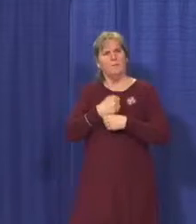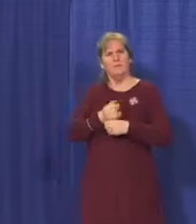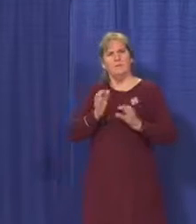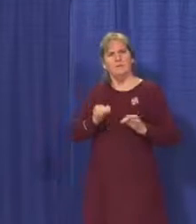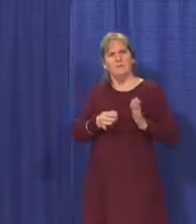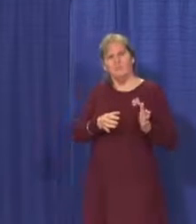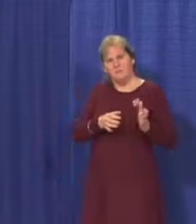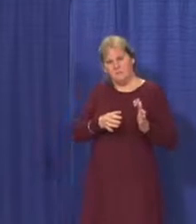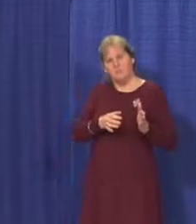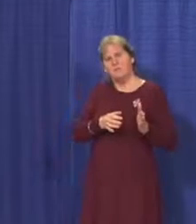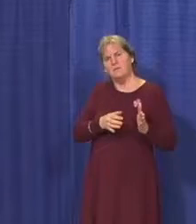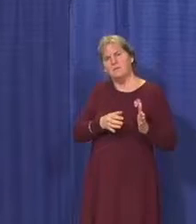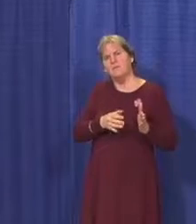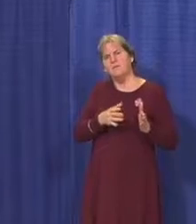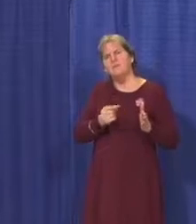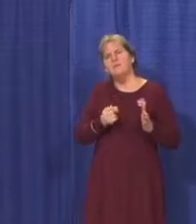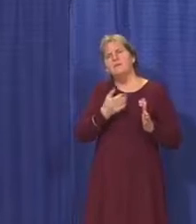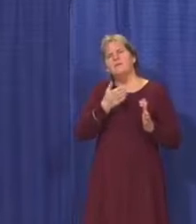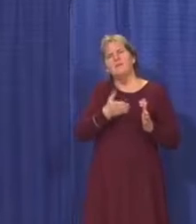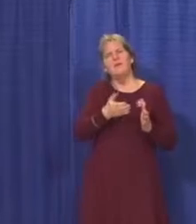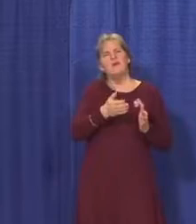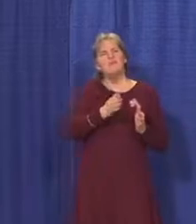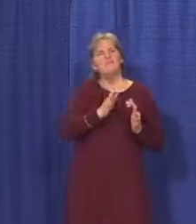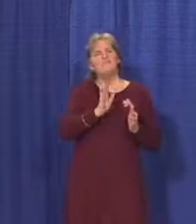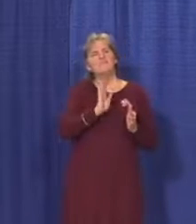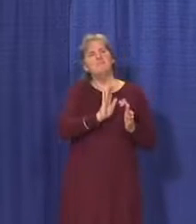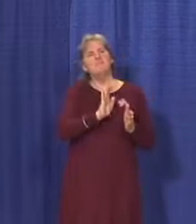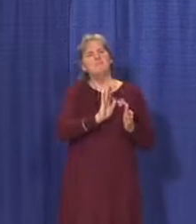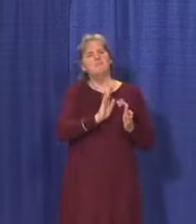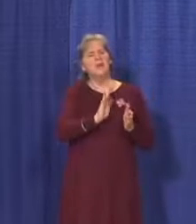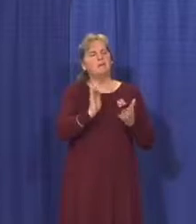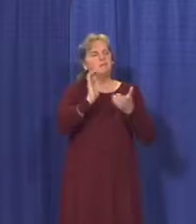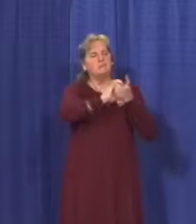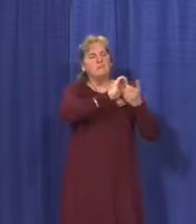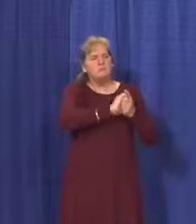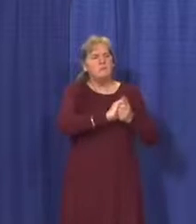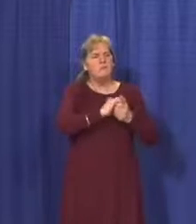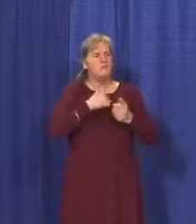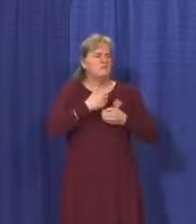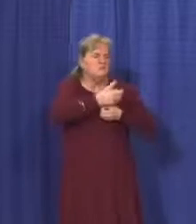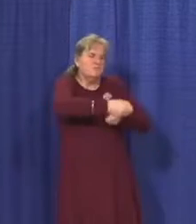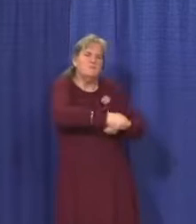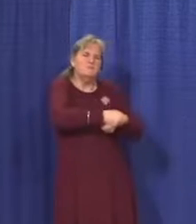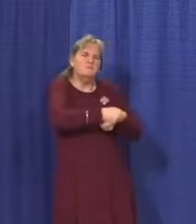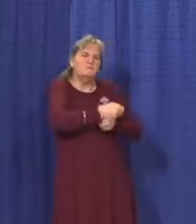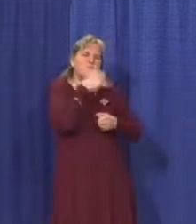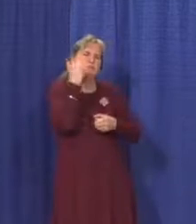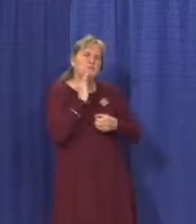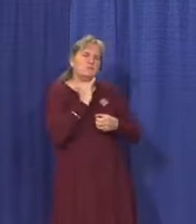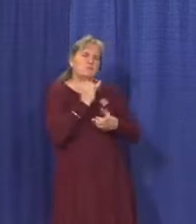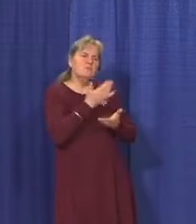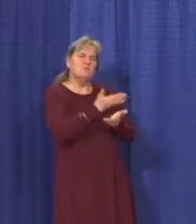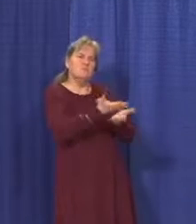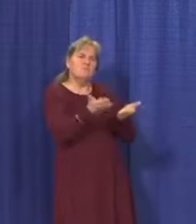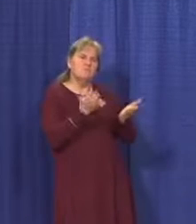Yukon with and it is done in the sense of collaboration, trust,